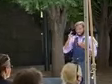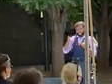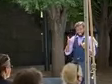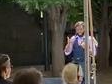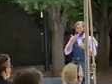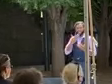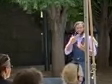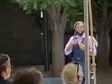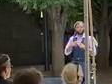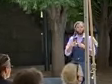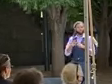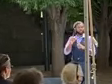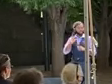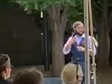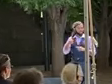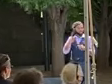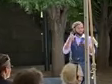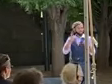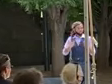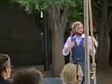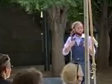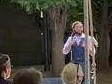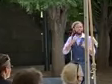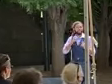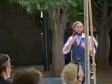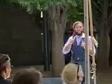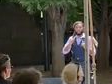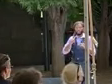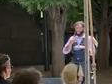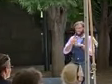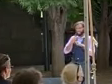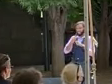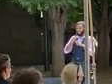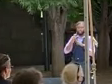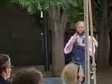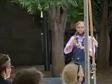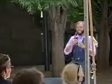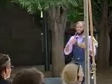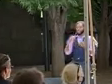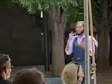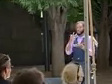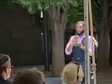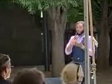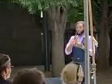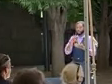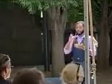And for those of you who are trying not to give a parking pass to Senator Duckworth, we will talk about that later.